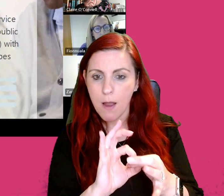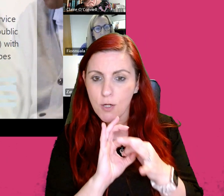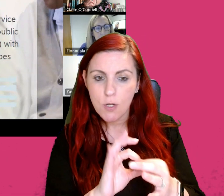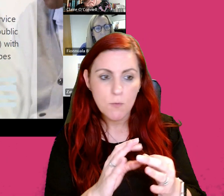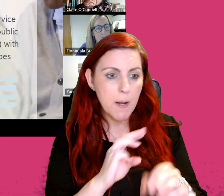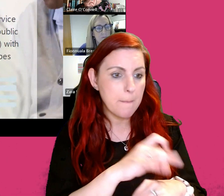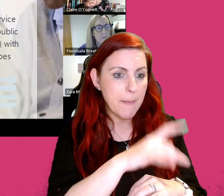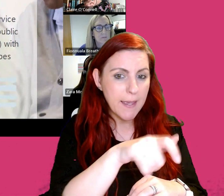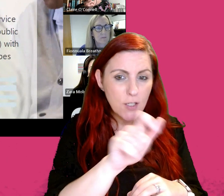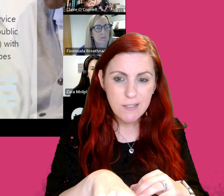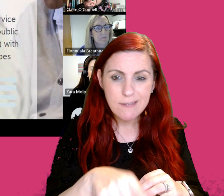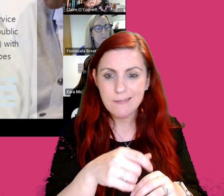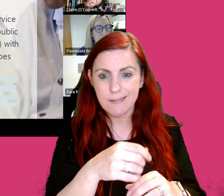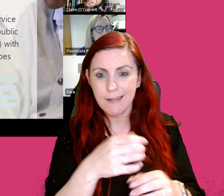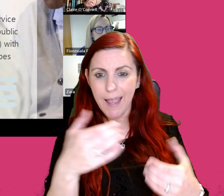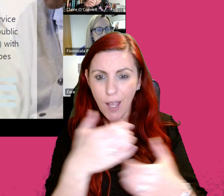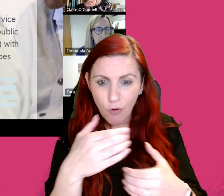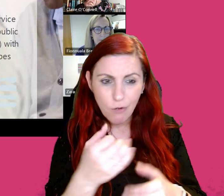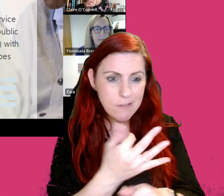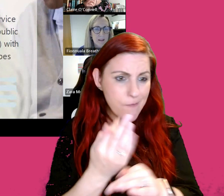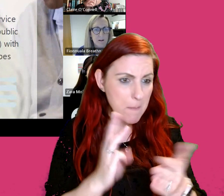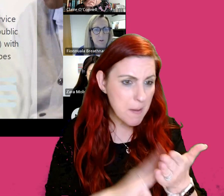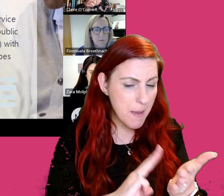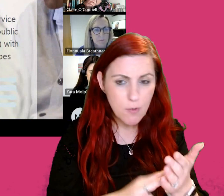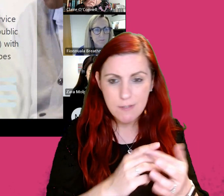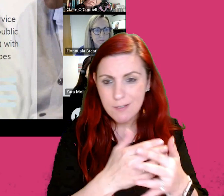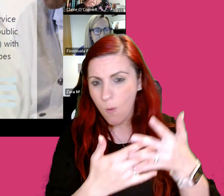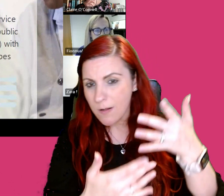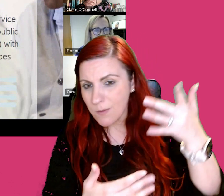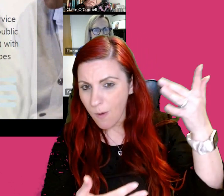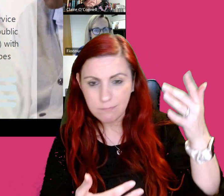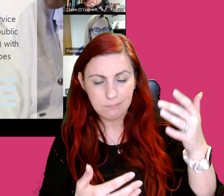service users friends and members of the public pink inclusive so it's it's designed to include